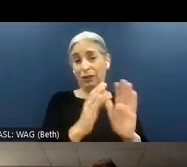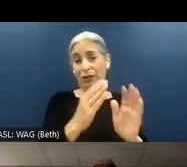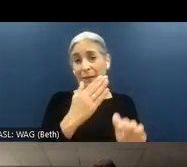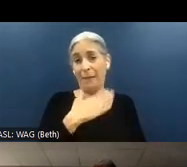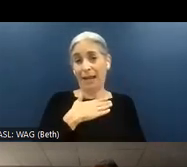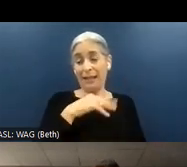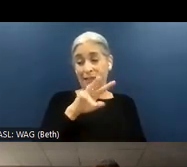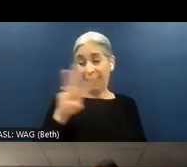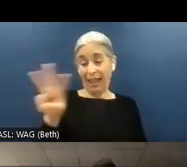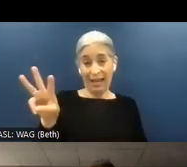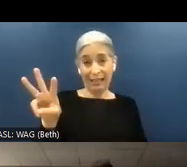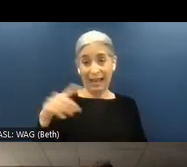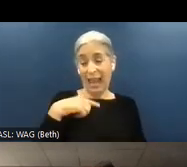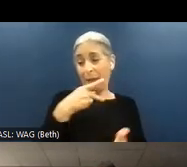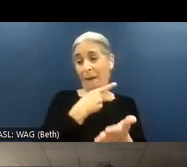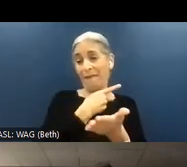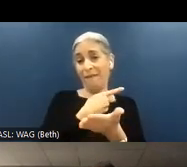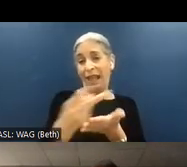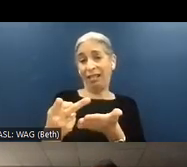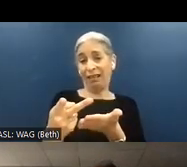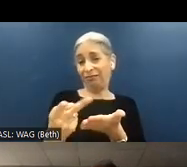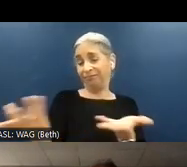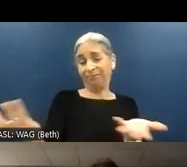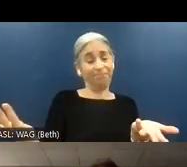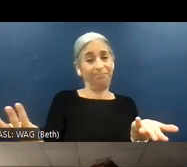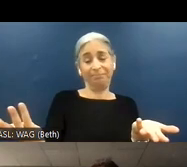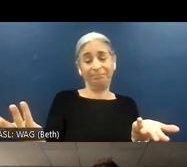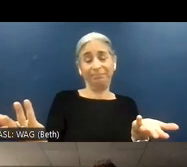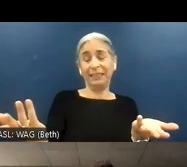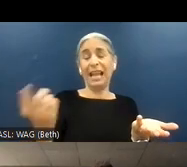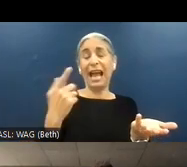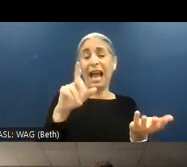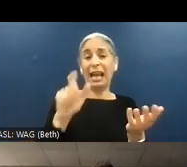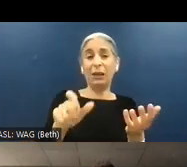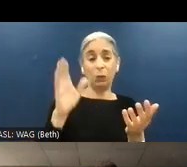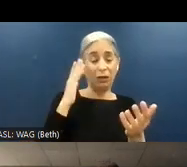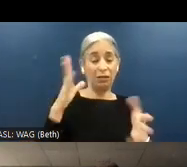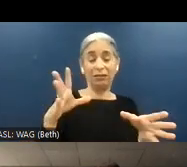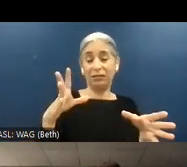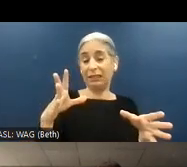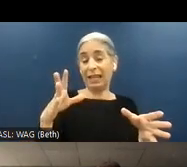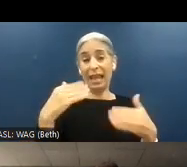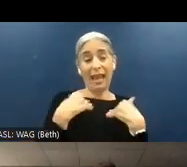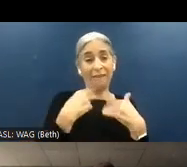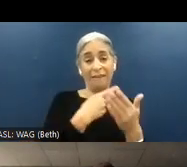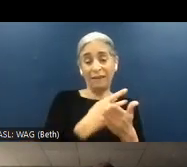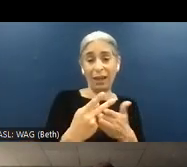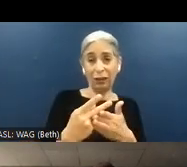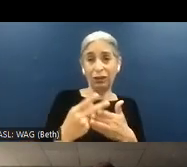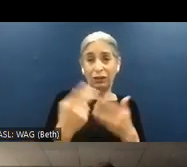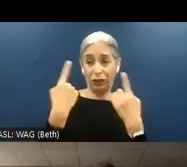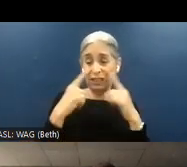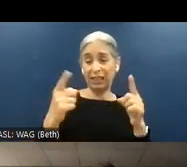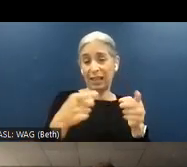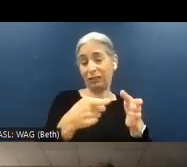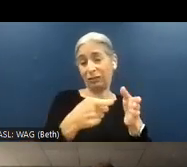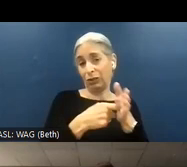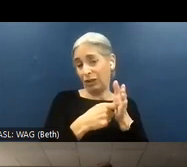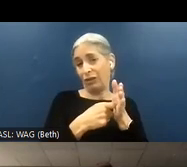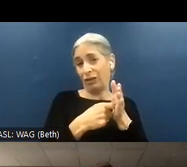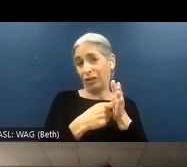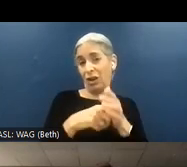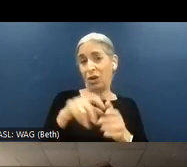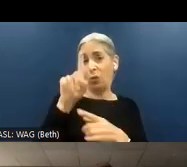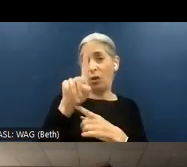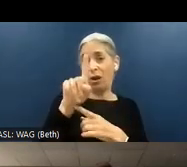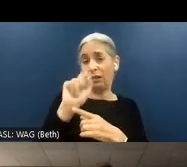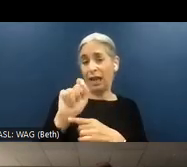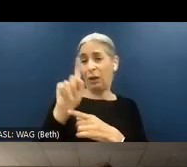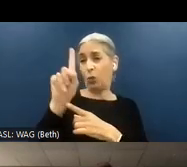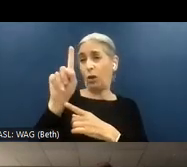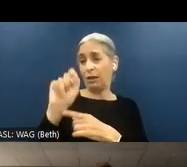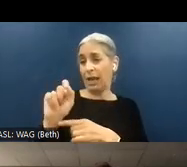I am failing -- I need to trigger a failure of the first success criterion 1.1.1. I need